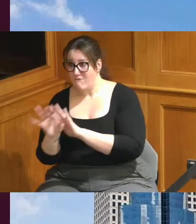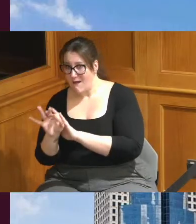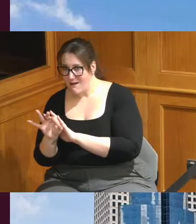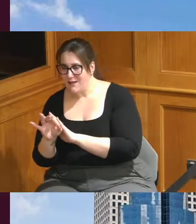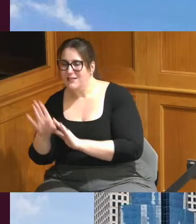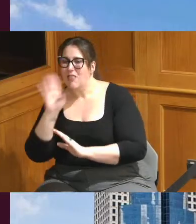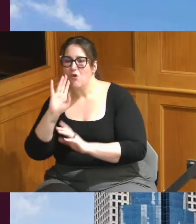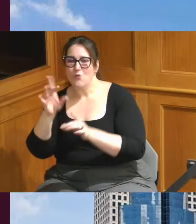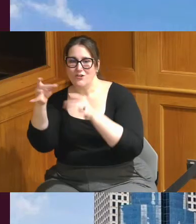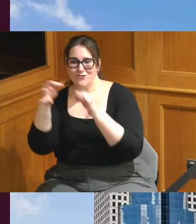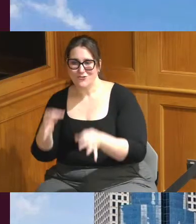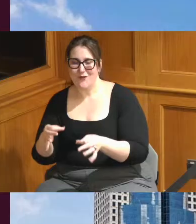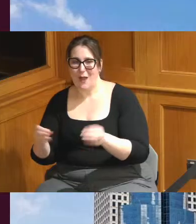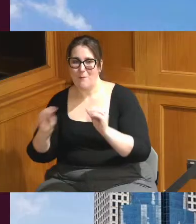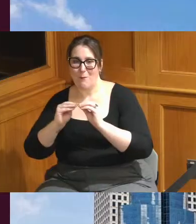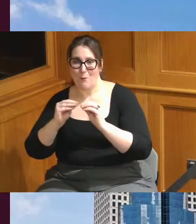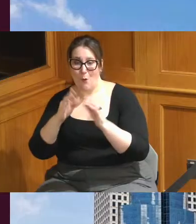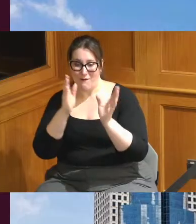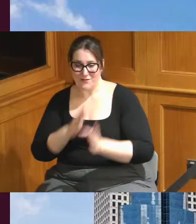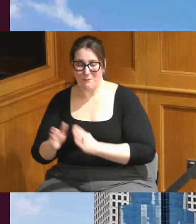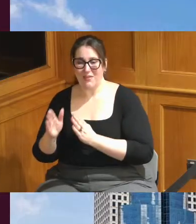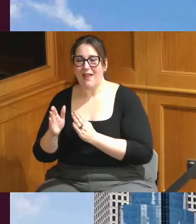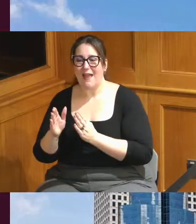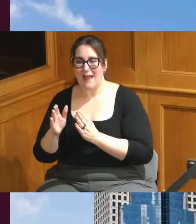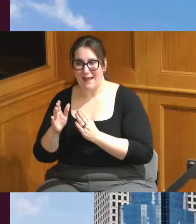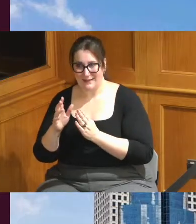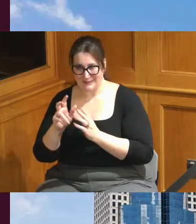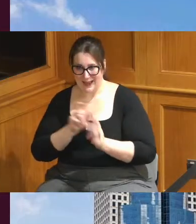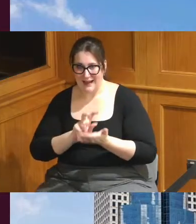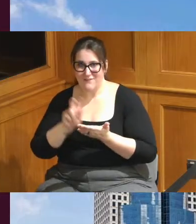to you all and and end with some investment and and the value equation to this and then get into